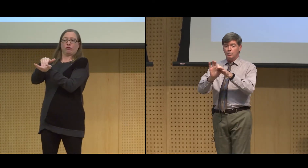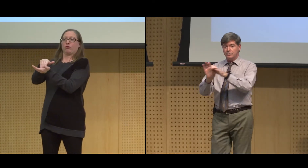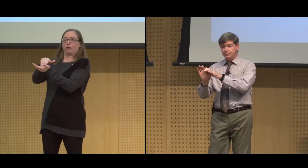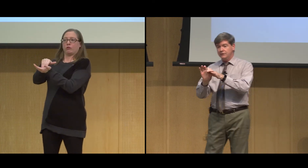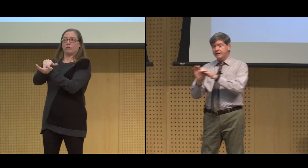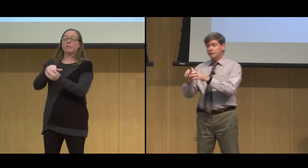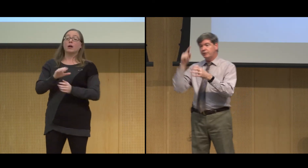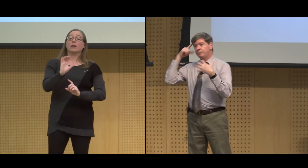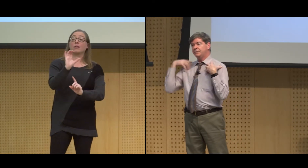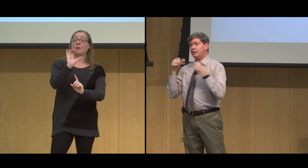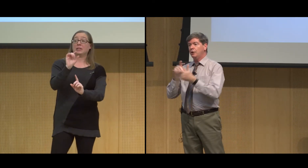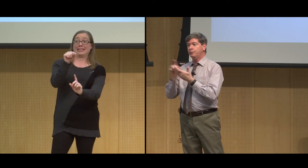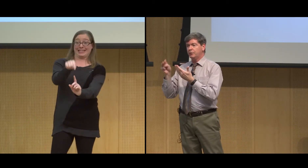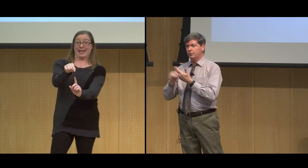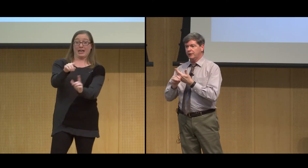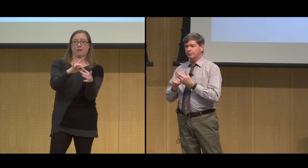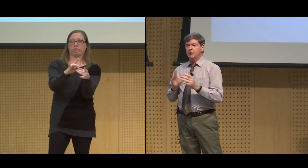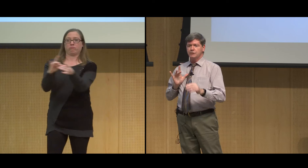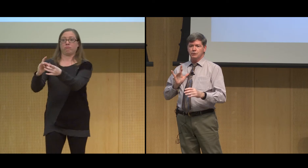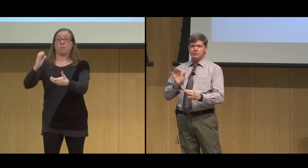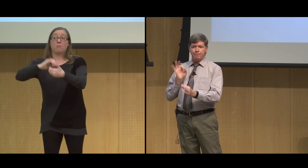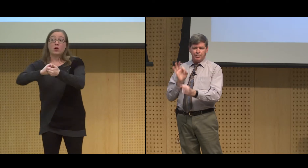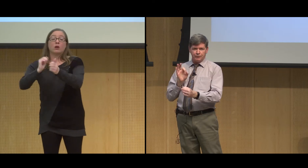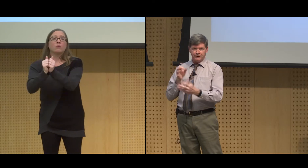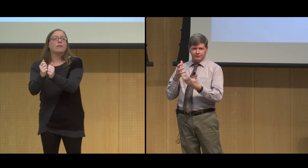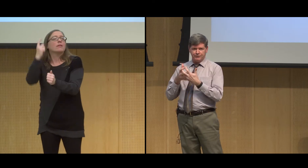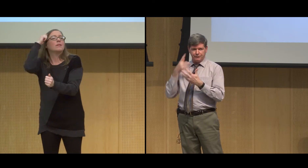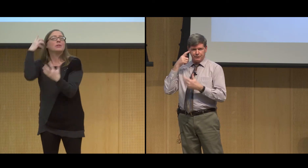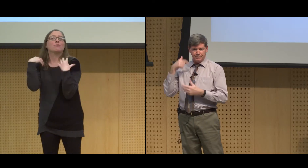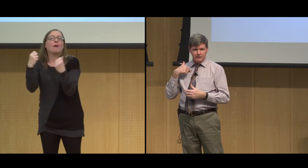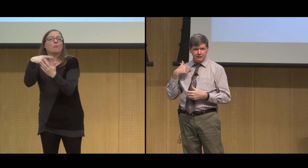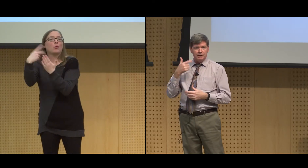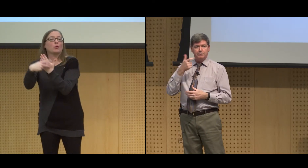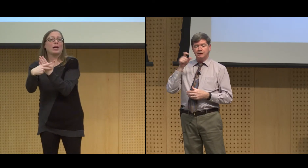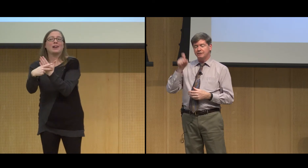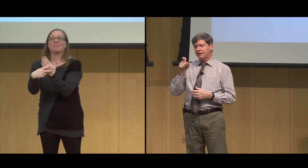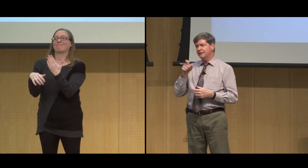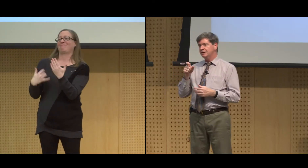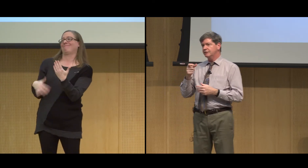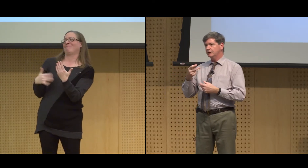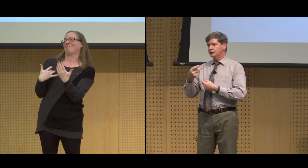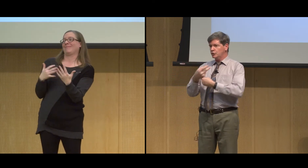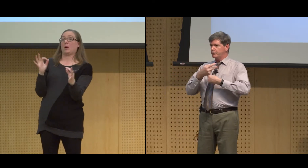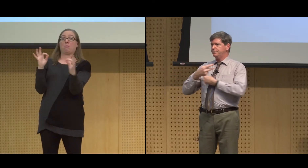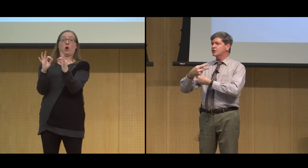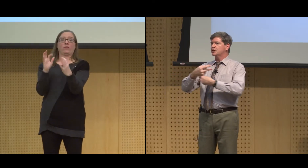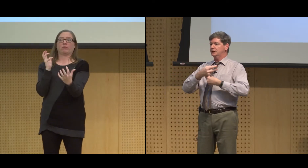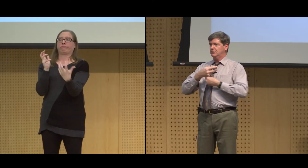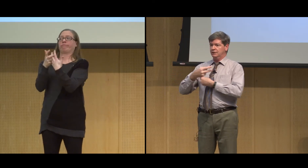was affiliated with a mental health program. So it was a perfect fit for me because I needed supervision.